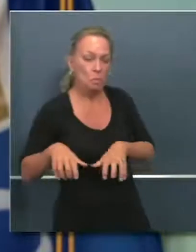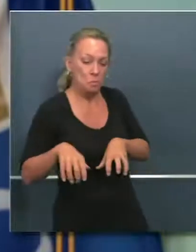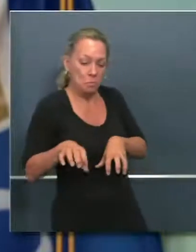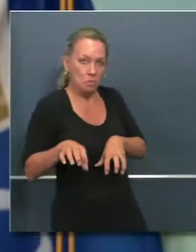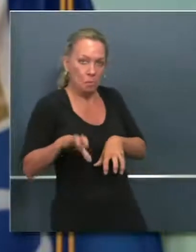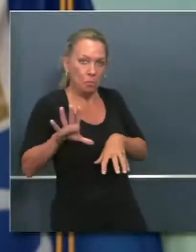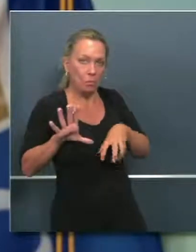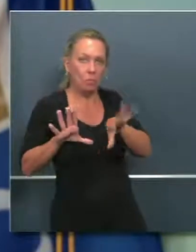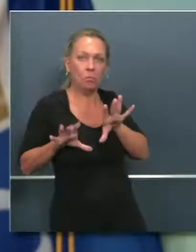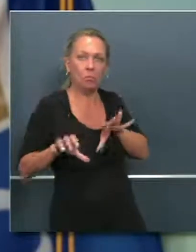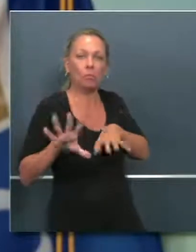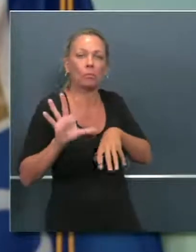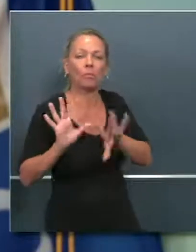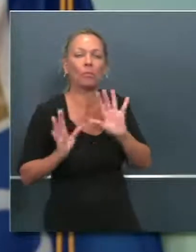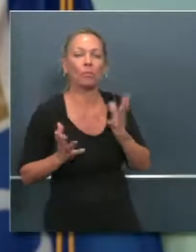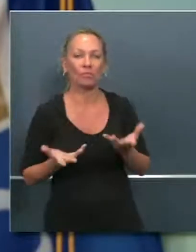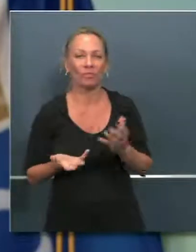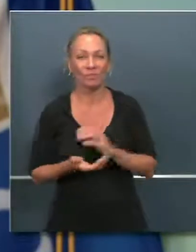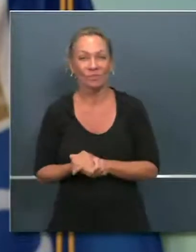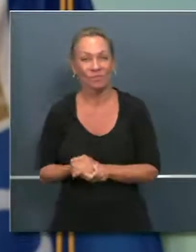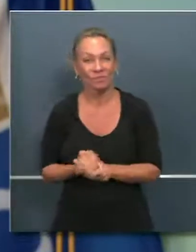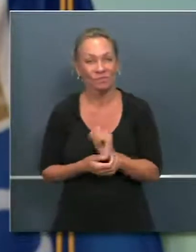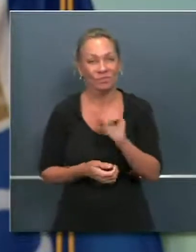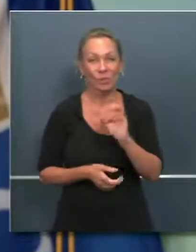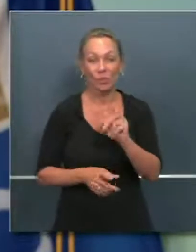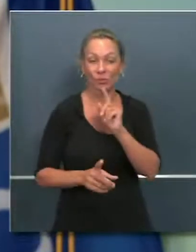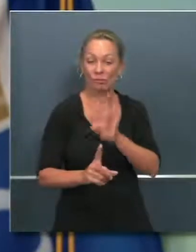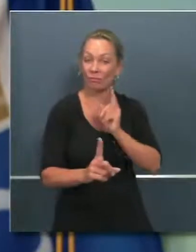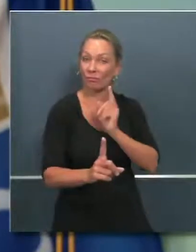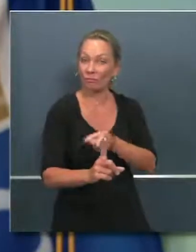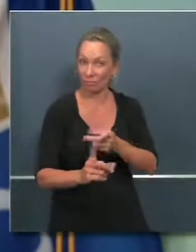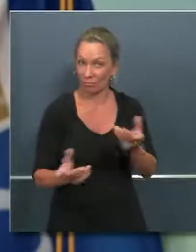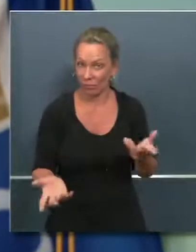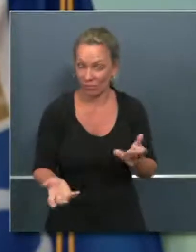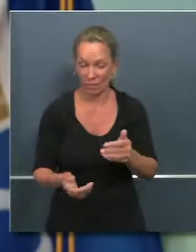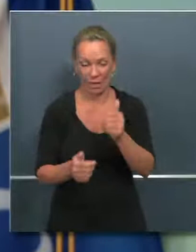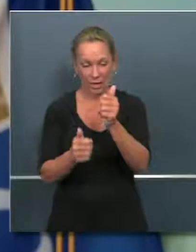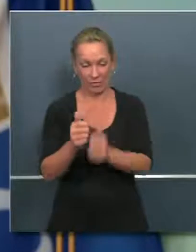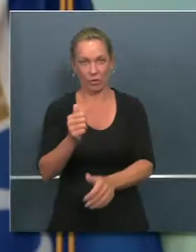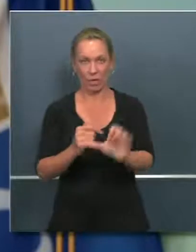disease you recall at the time we talked about making sure that part of that attestation includes